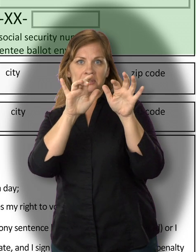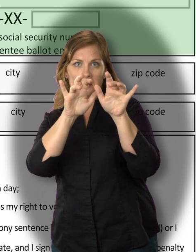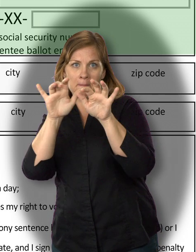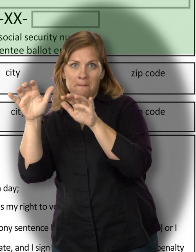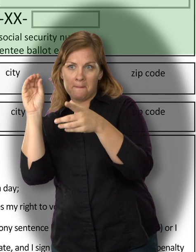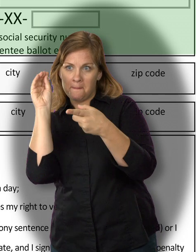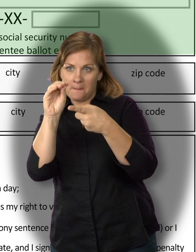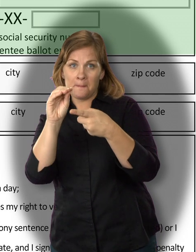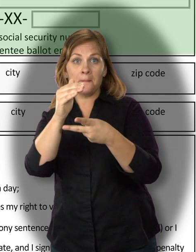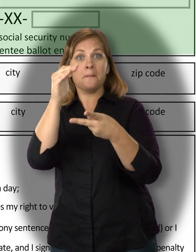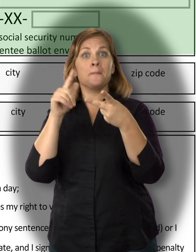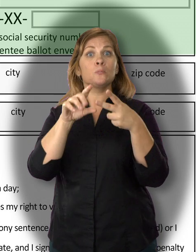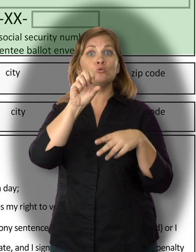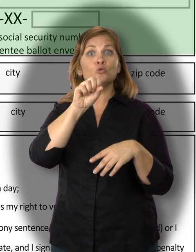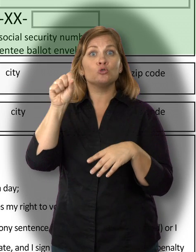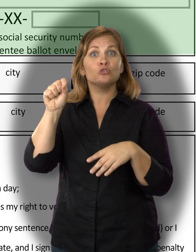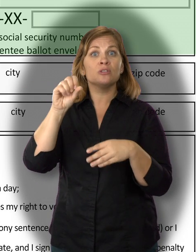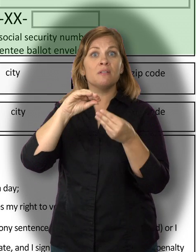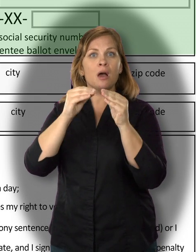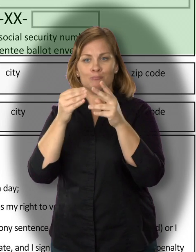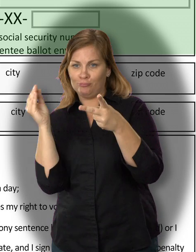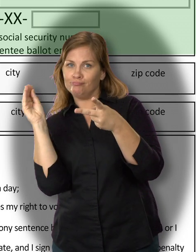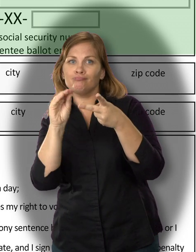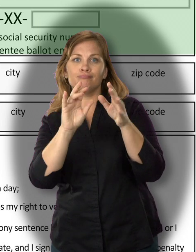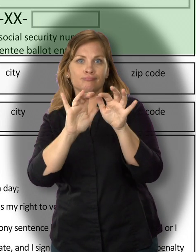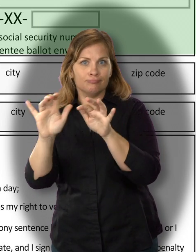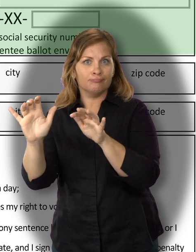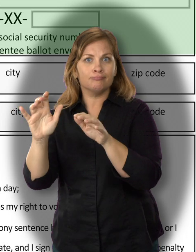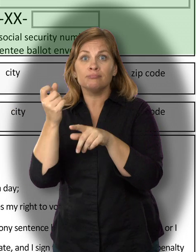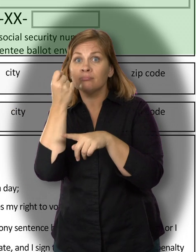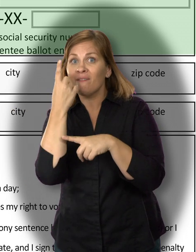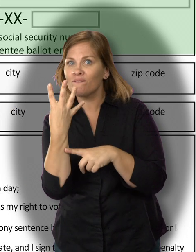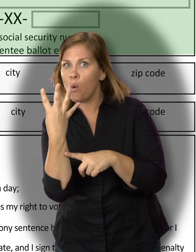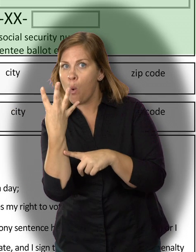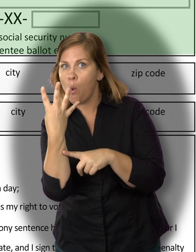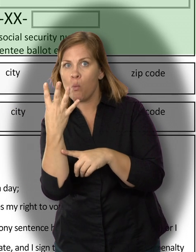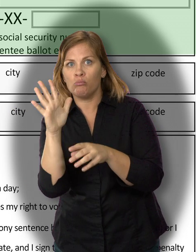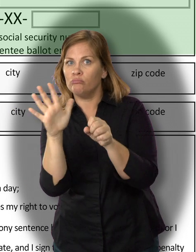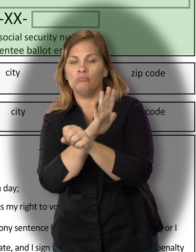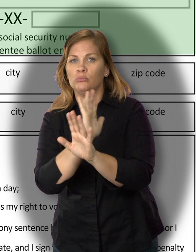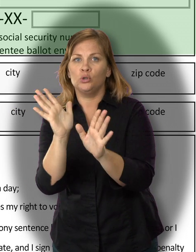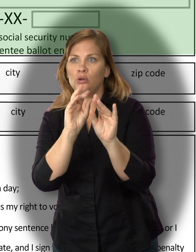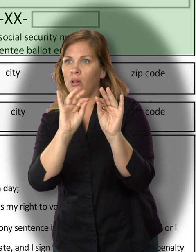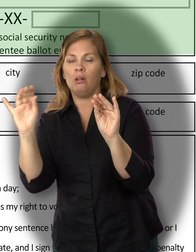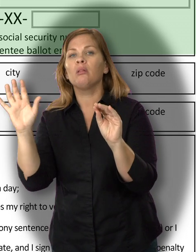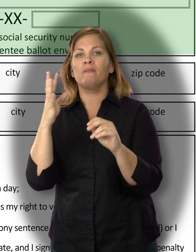mark the 1st box and write it in the space provided. If you have a Social Security Number,